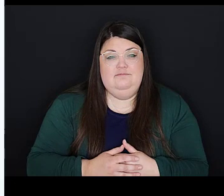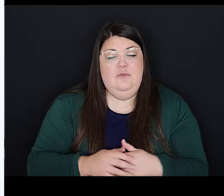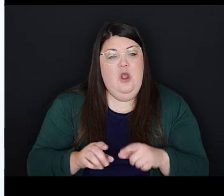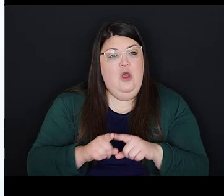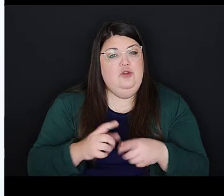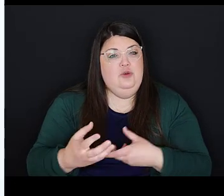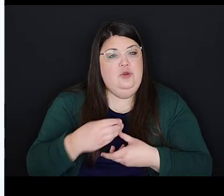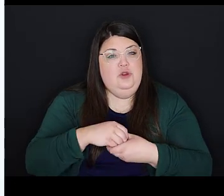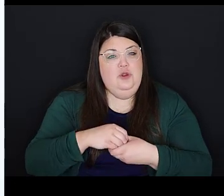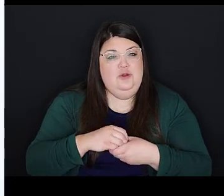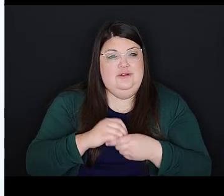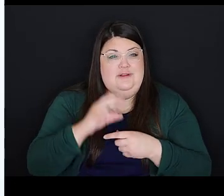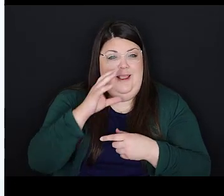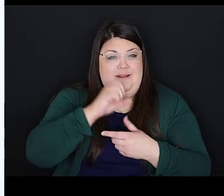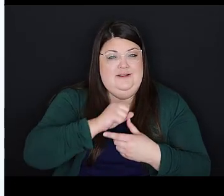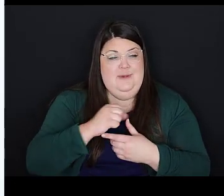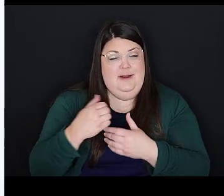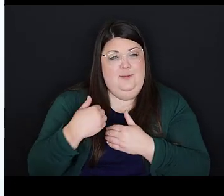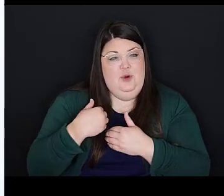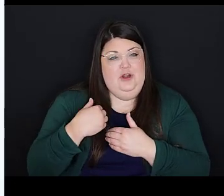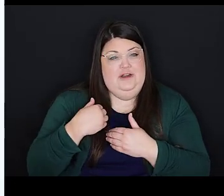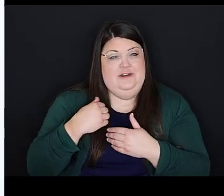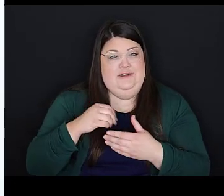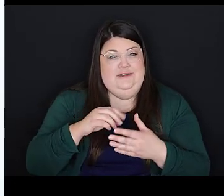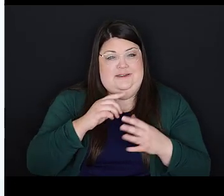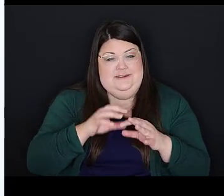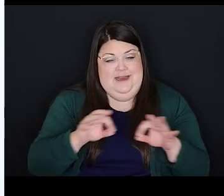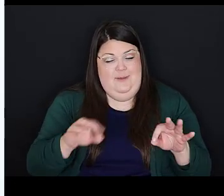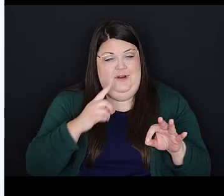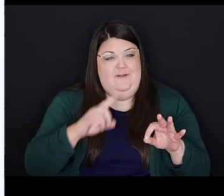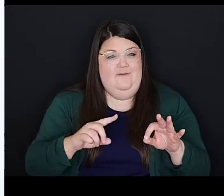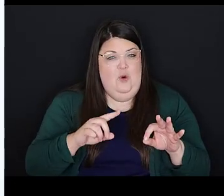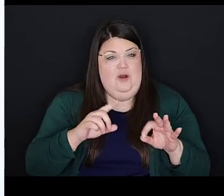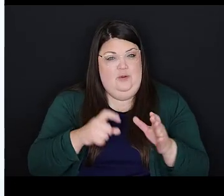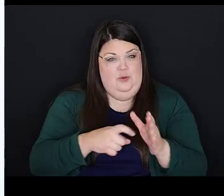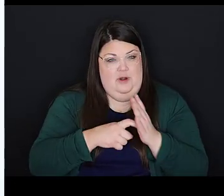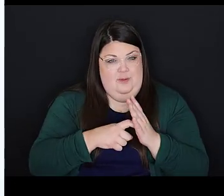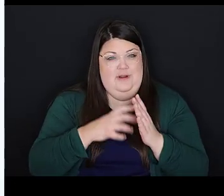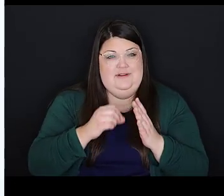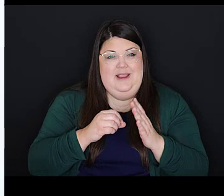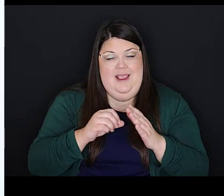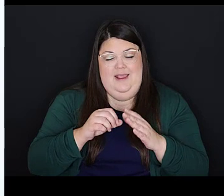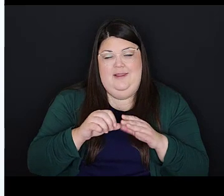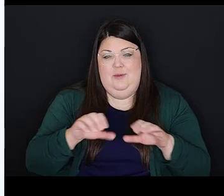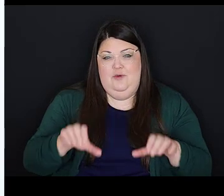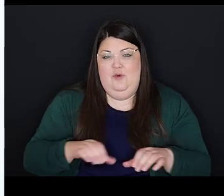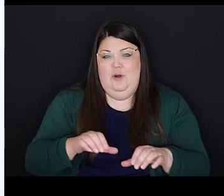Estimated Burden Statement for GEPA Requirements and the Program Performance Measures under the